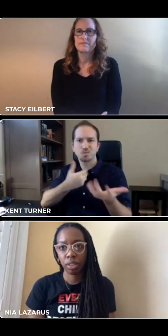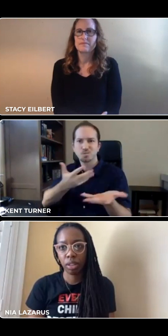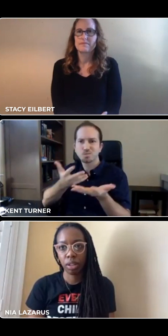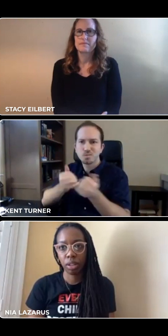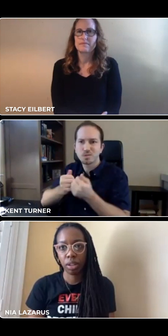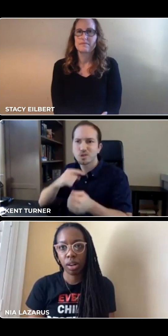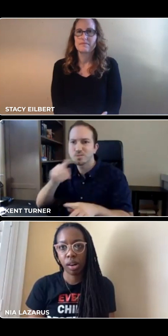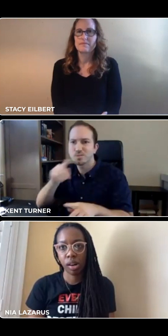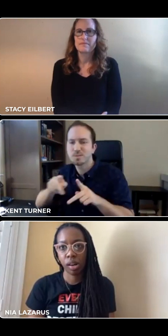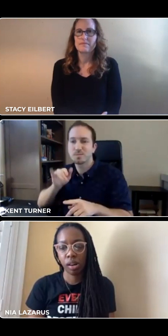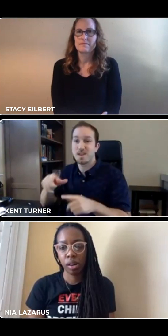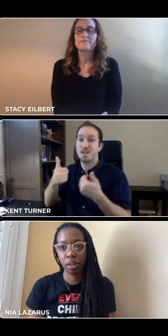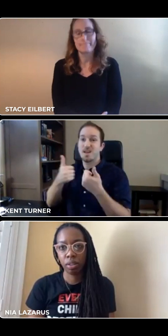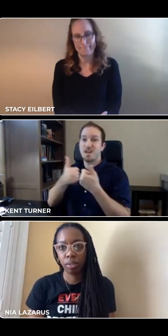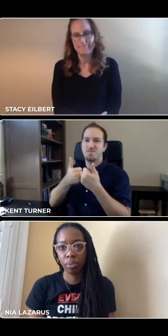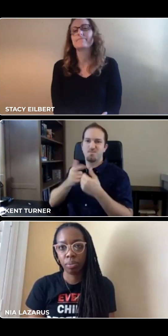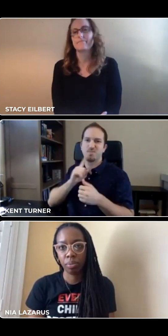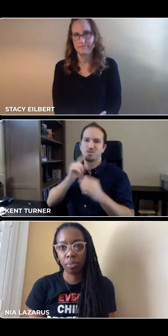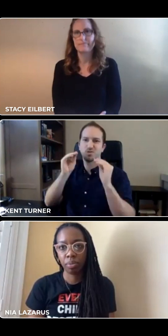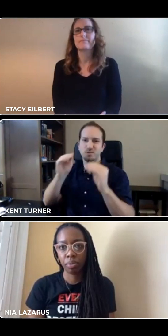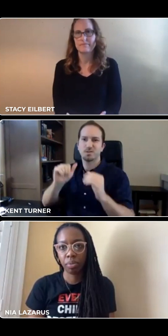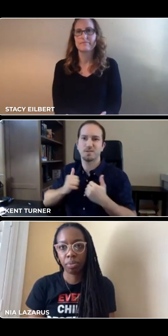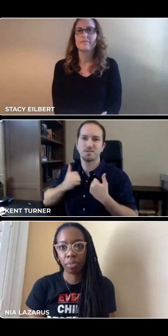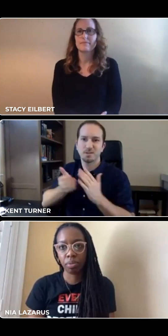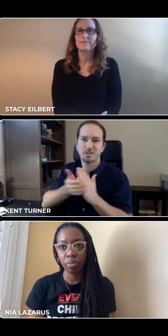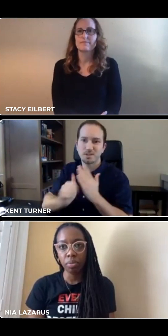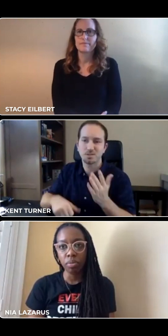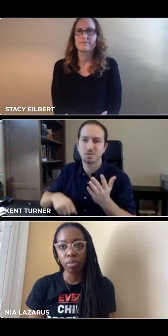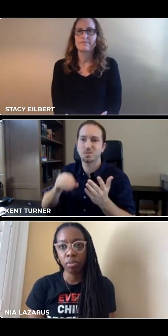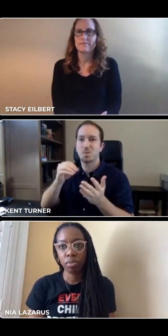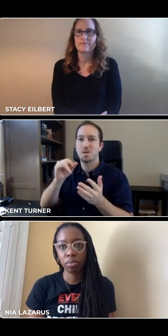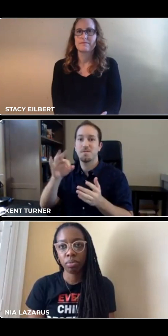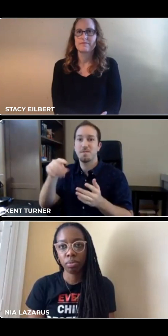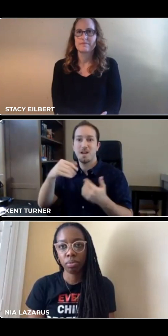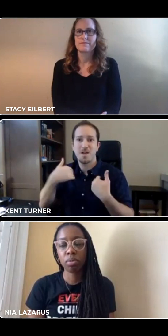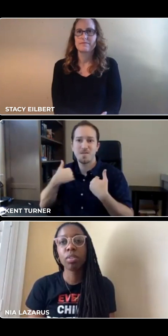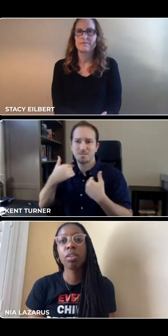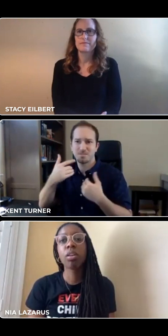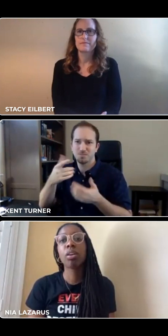It has them navigate through challenges of their personal rights and their autonomy.